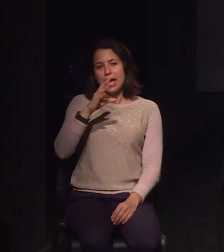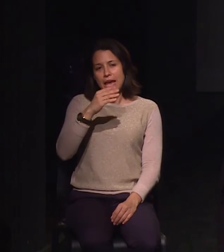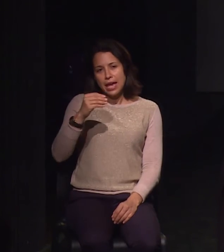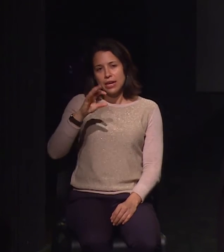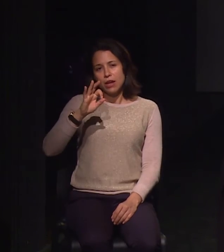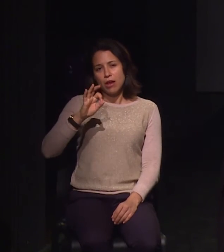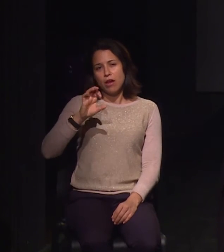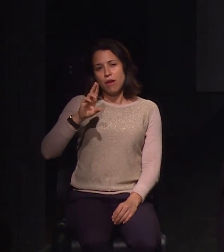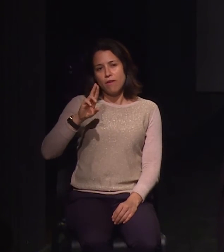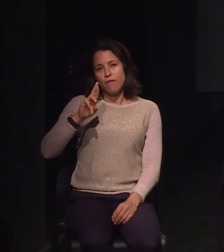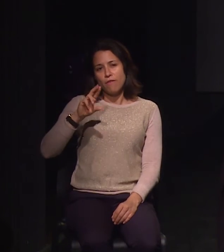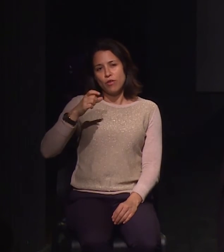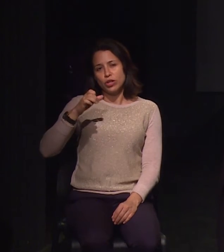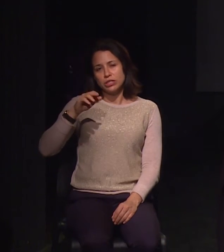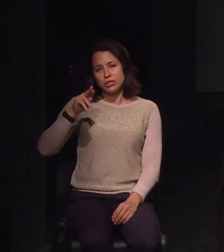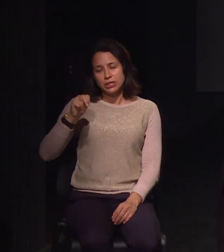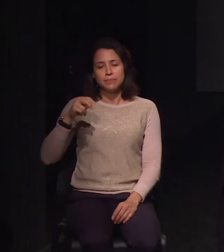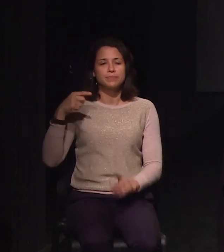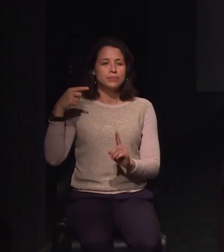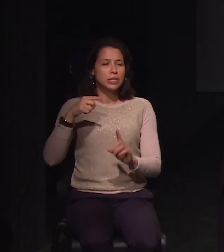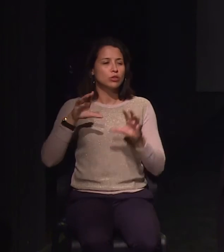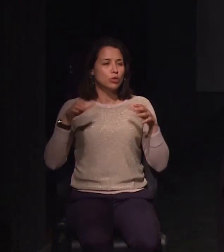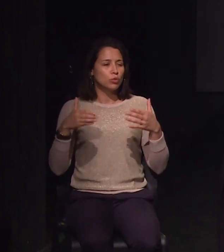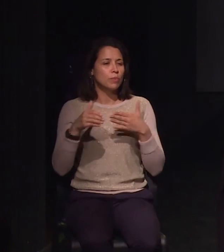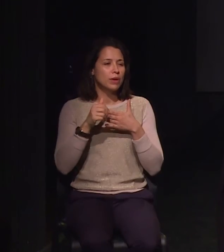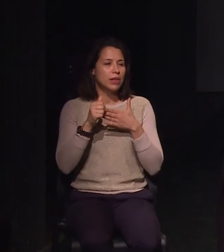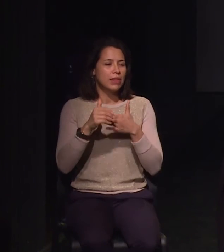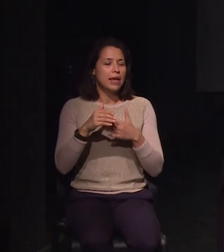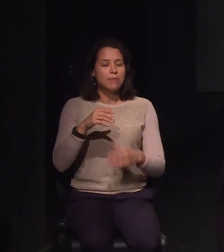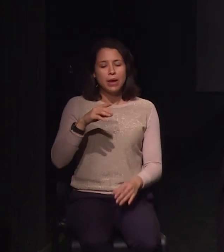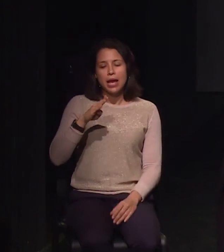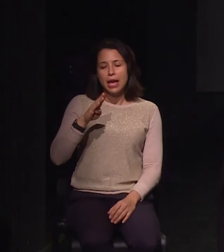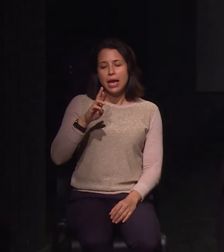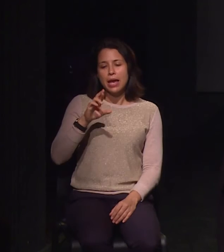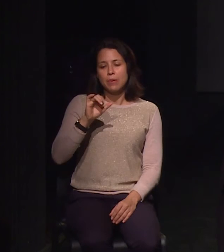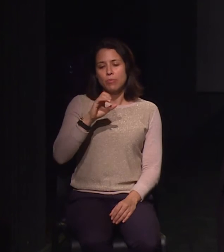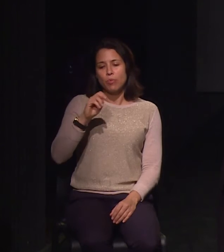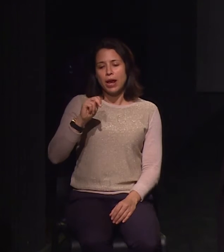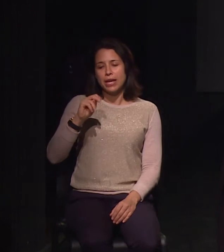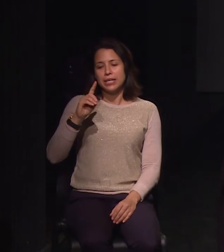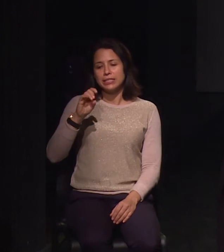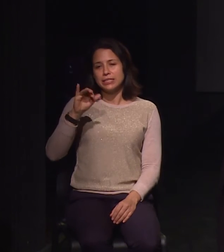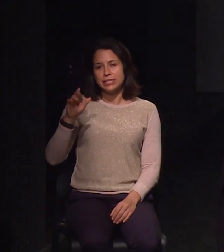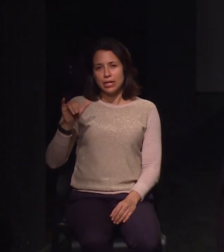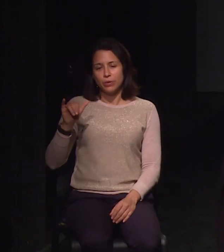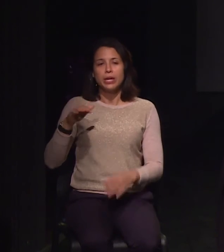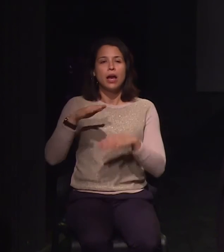It’s a group led by a guy named Bryan Doerries, which does ancient work for a contemporary